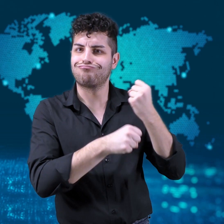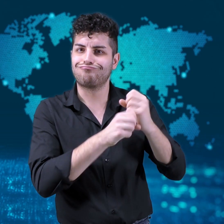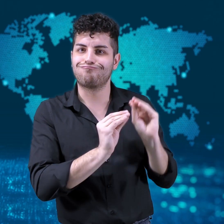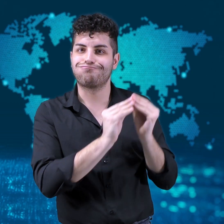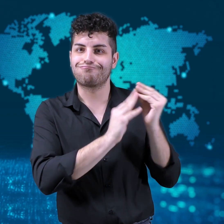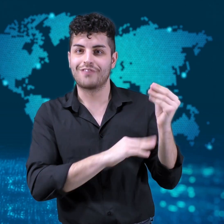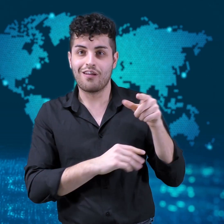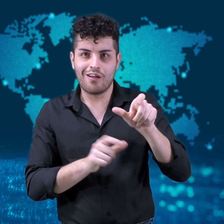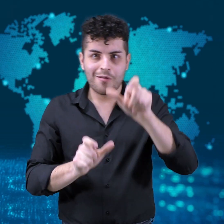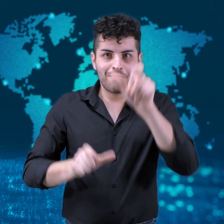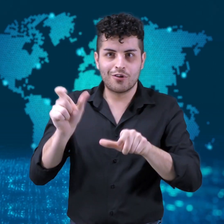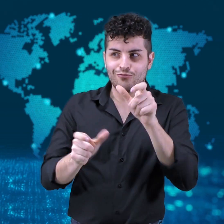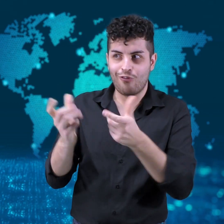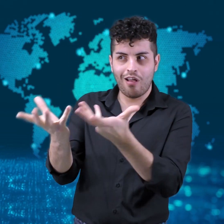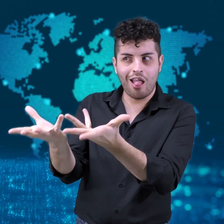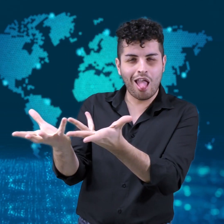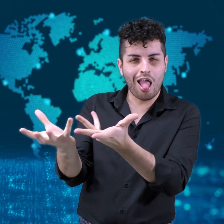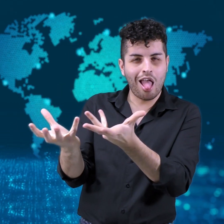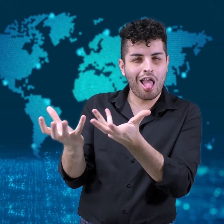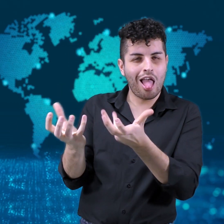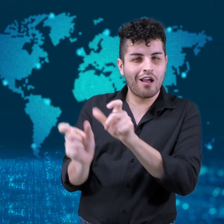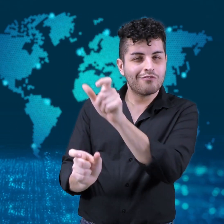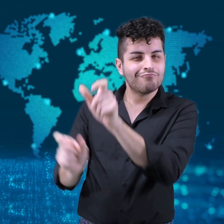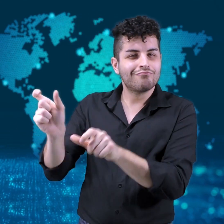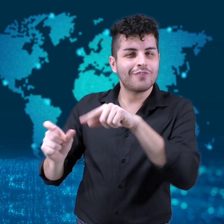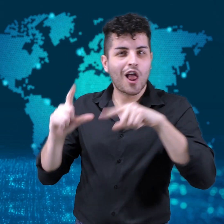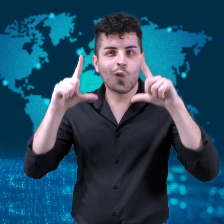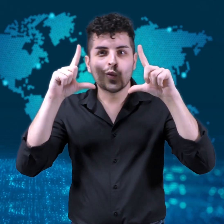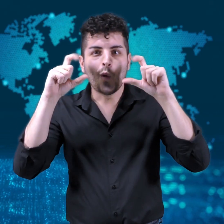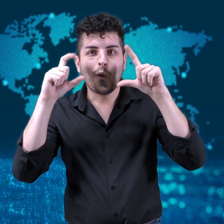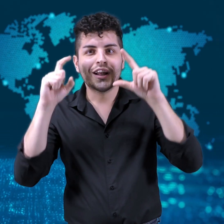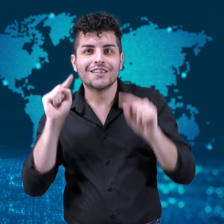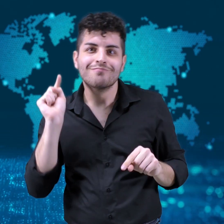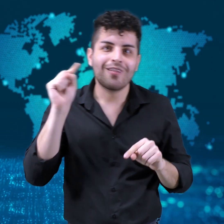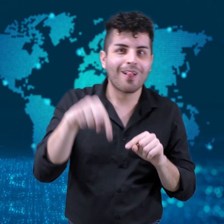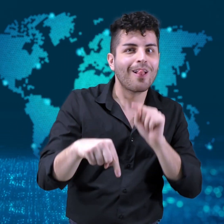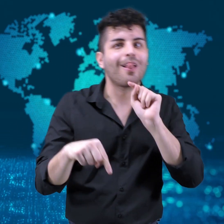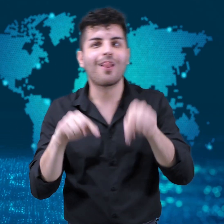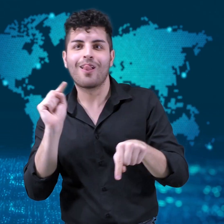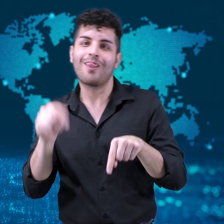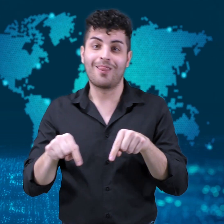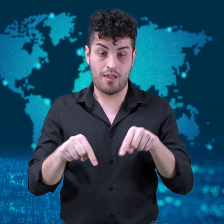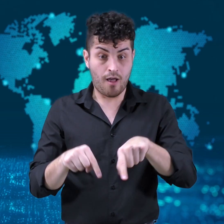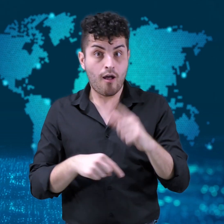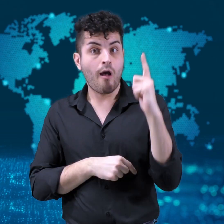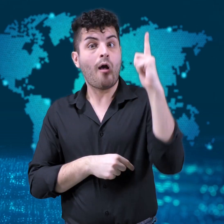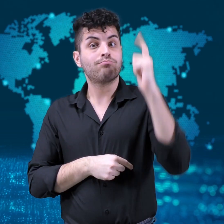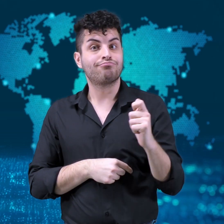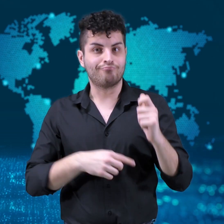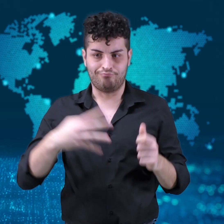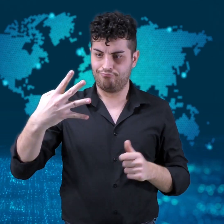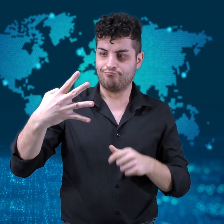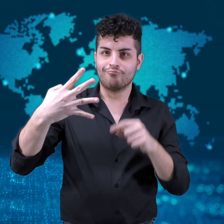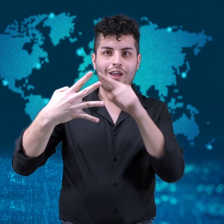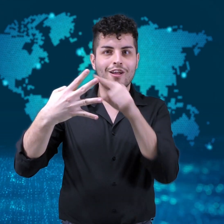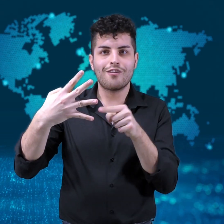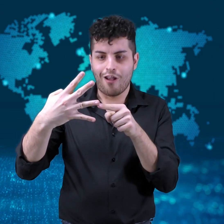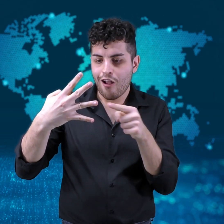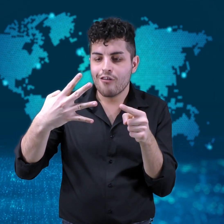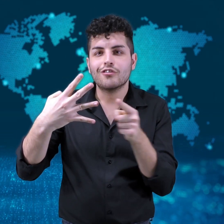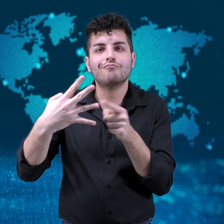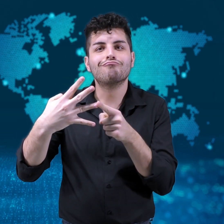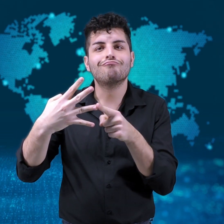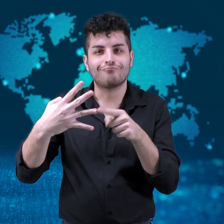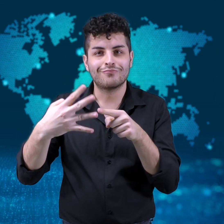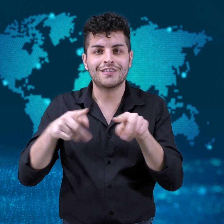a new tourist attraction to open in mid-December 2020.